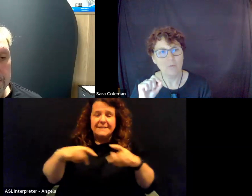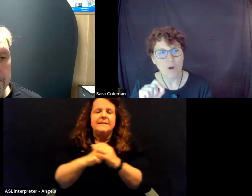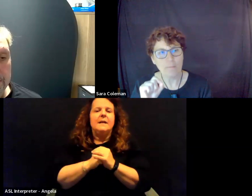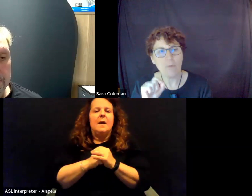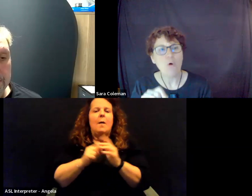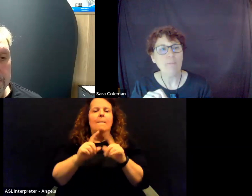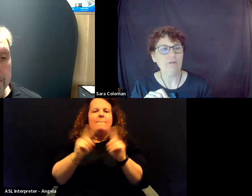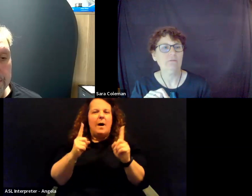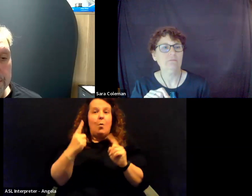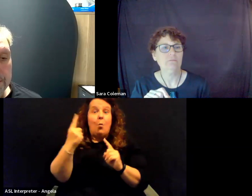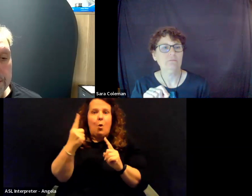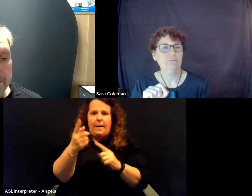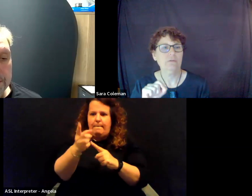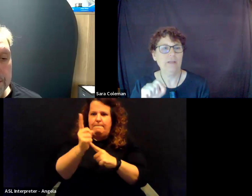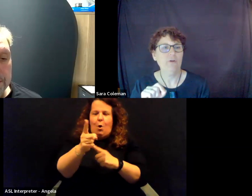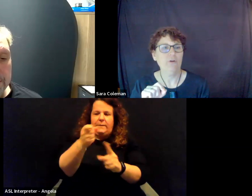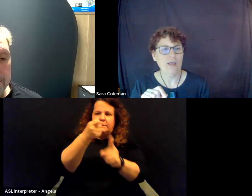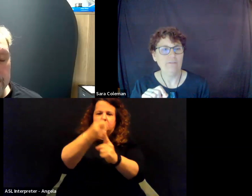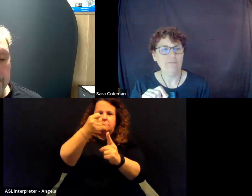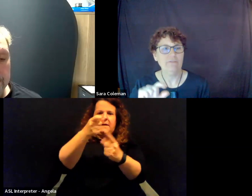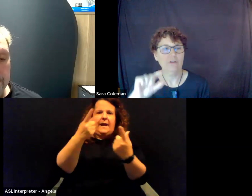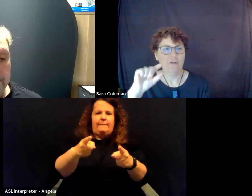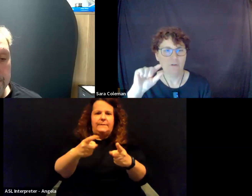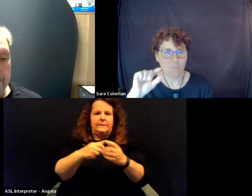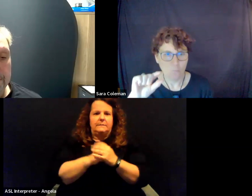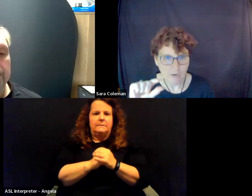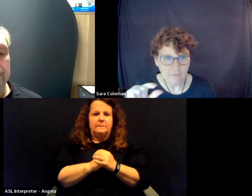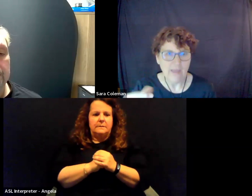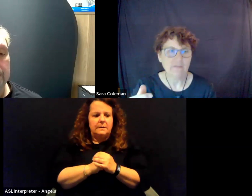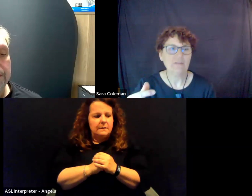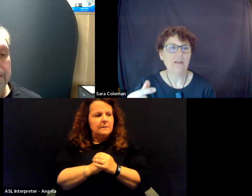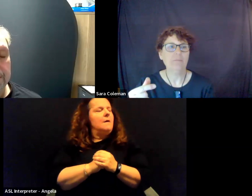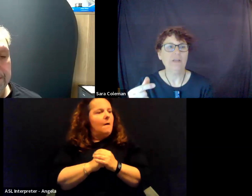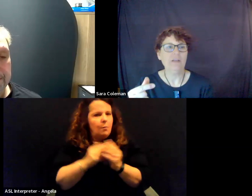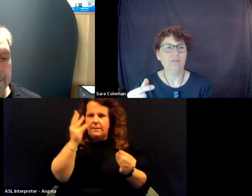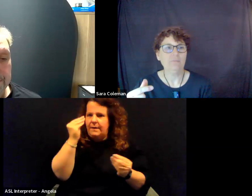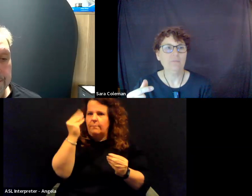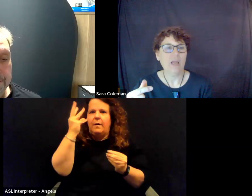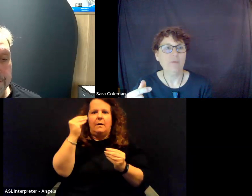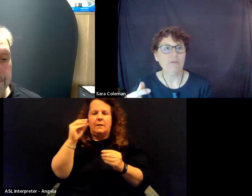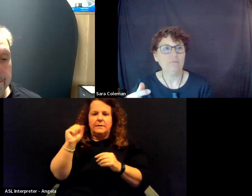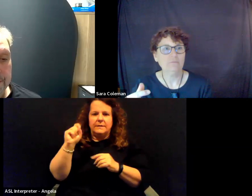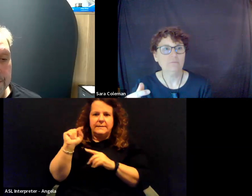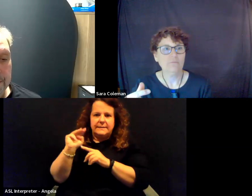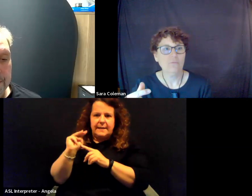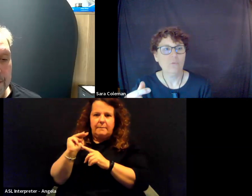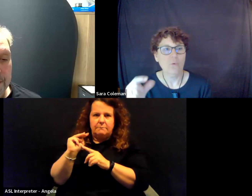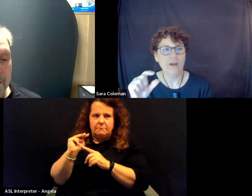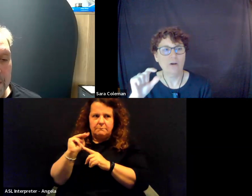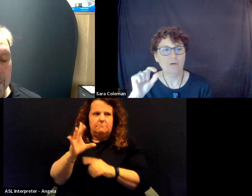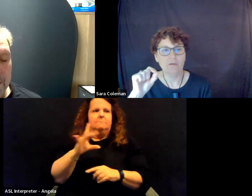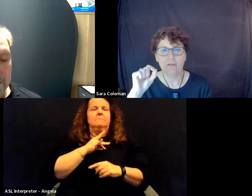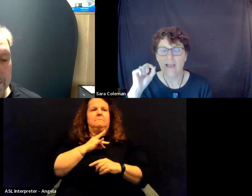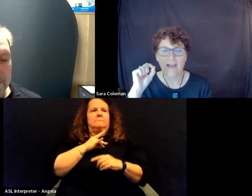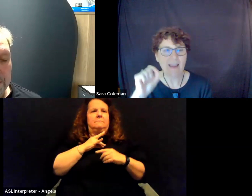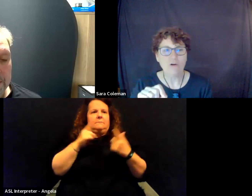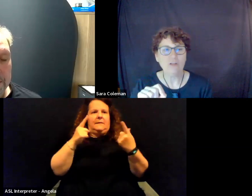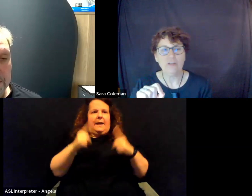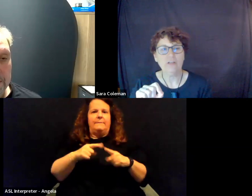But 1 moment in their life where that STEM piece came in where that calculus